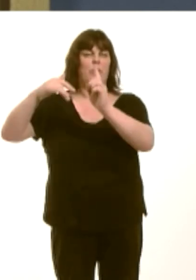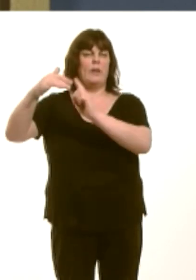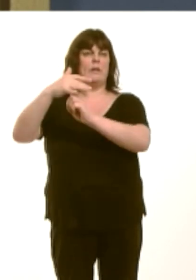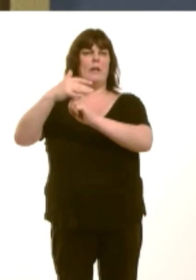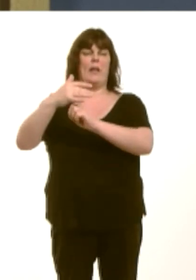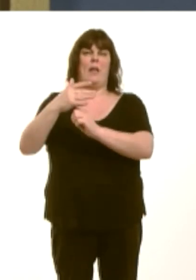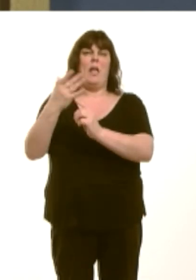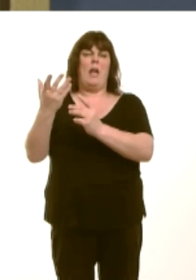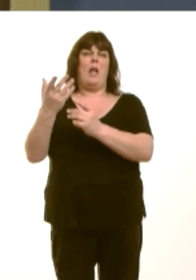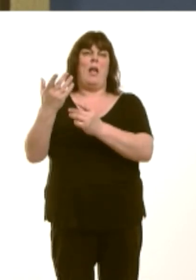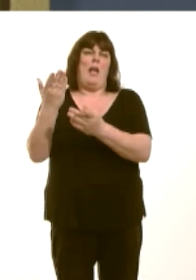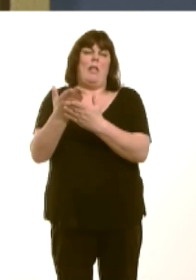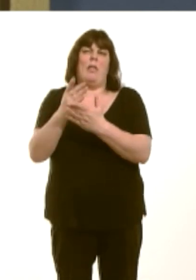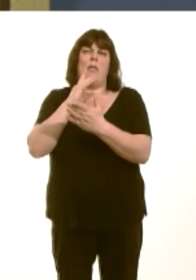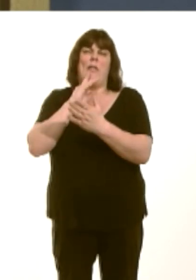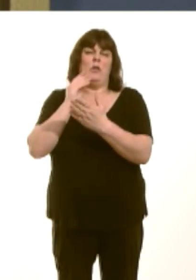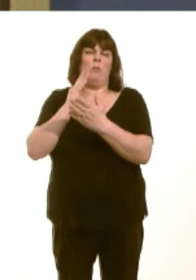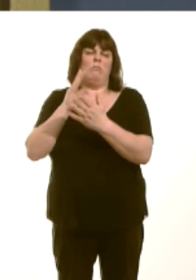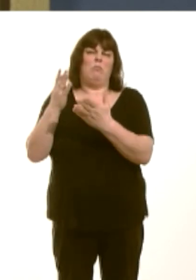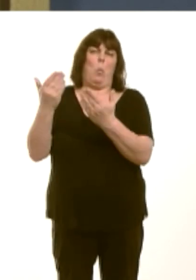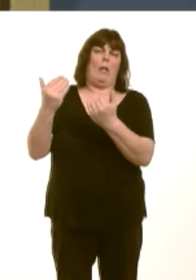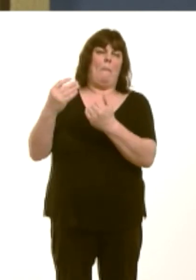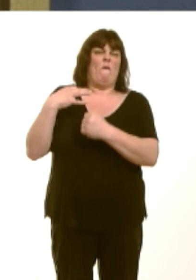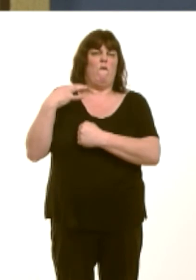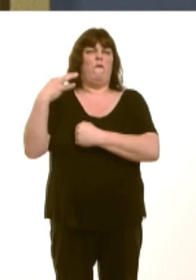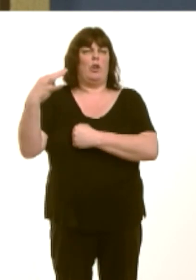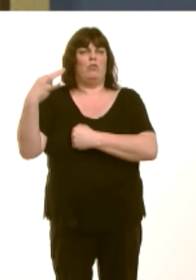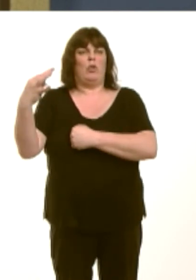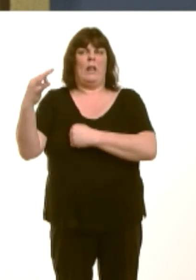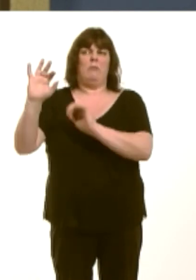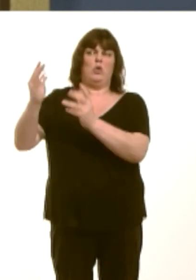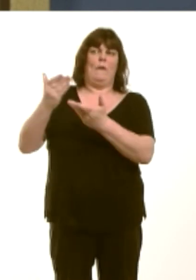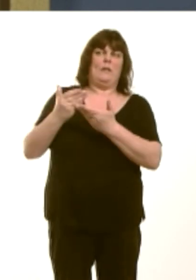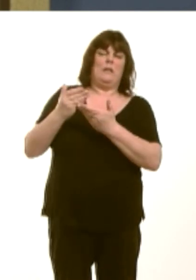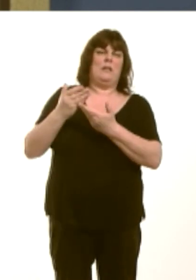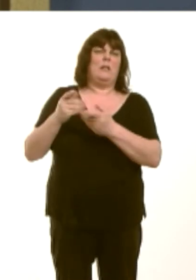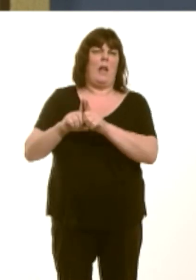Do you agree that we need a targetóa strategy, sorryóspecifically tailored to combat loneliness